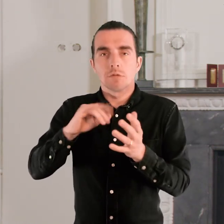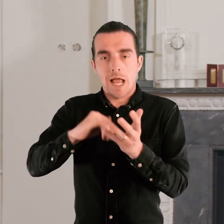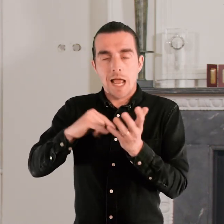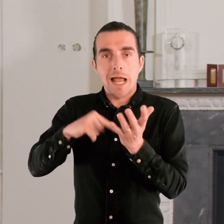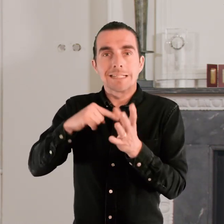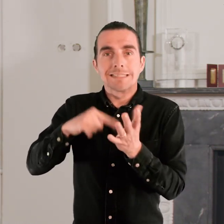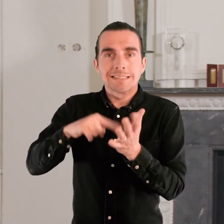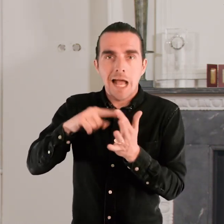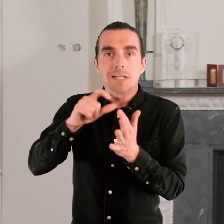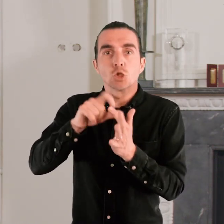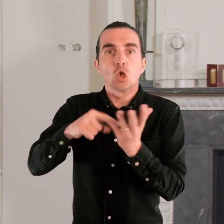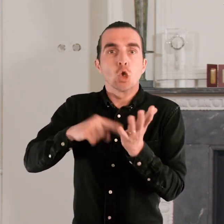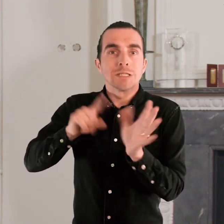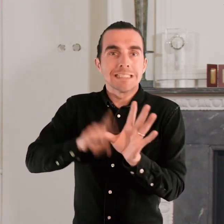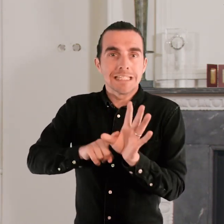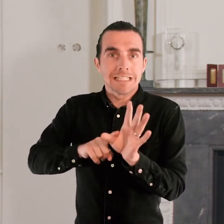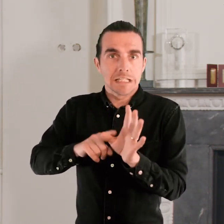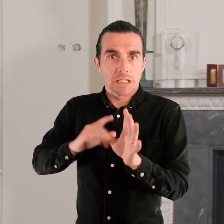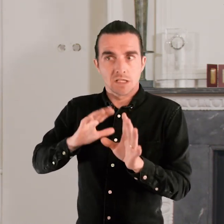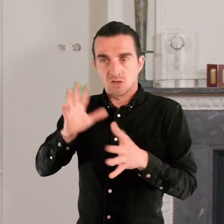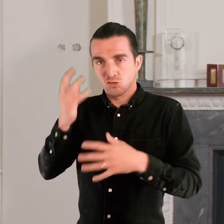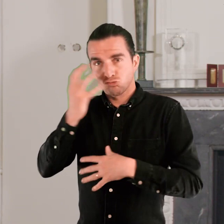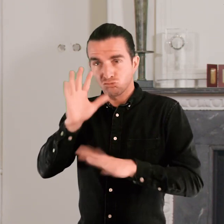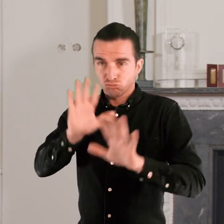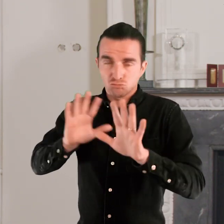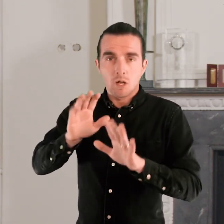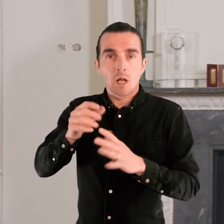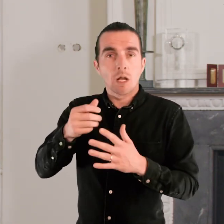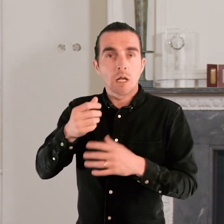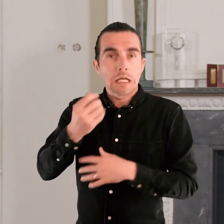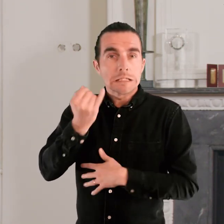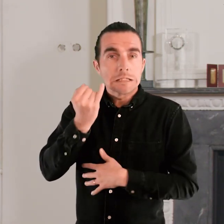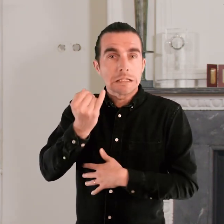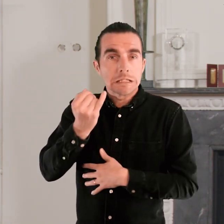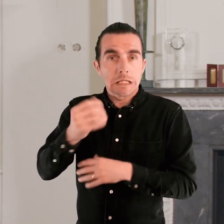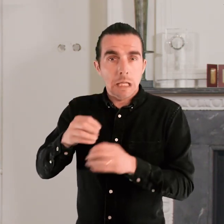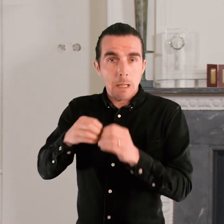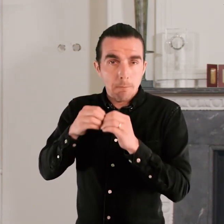and estate duty raises actually round about six billion pounds a year.